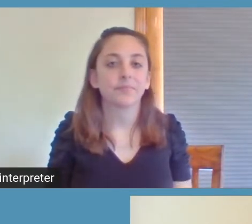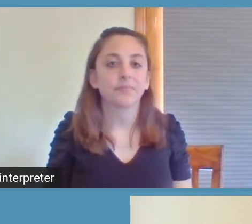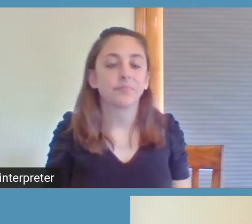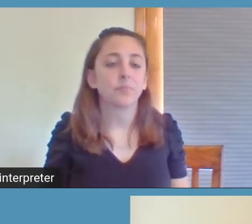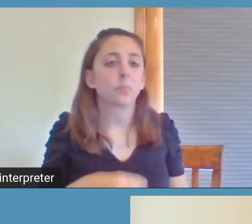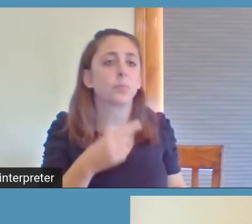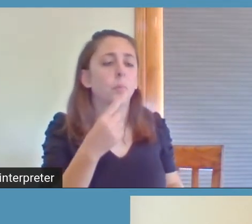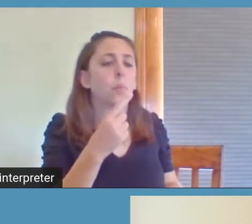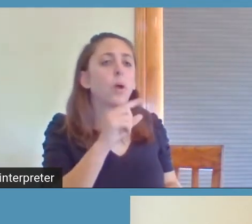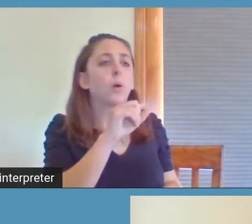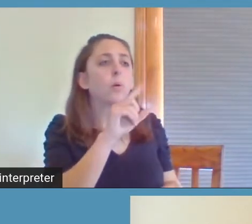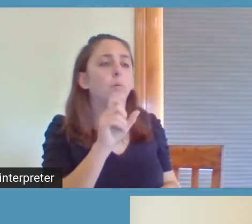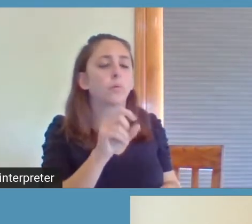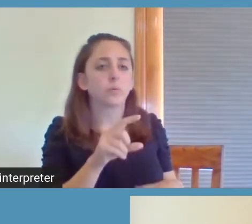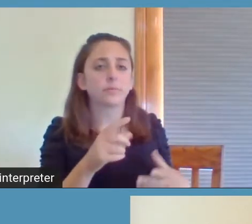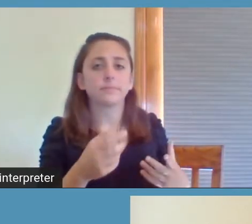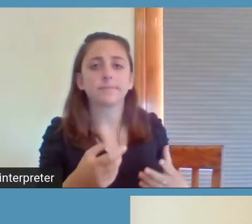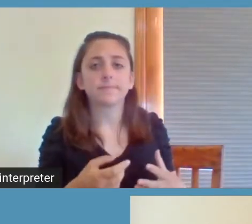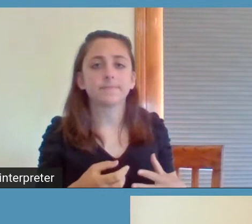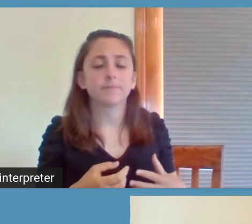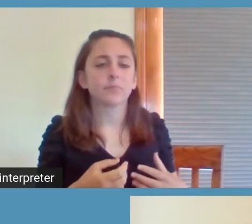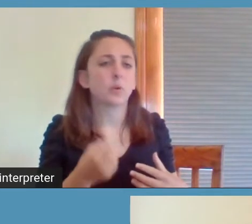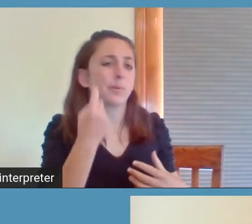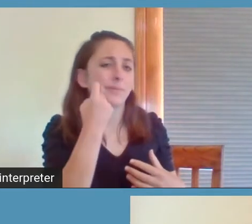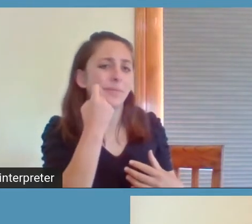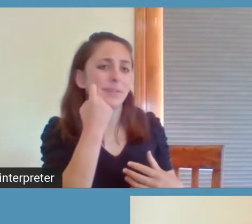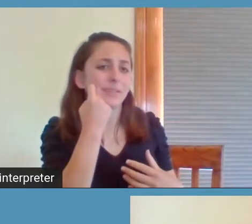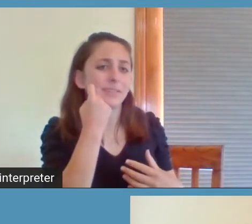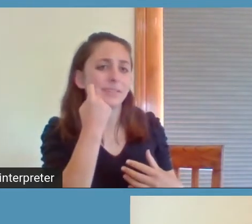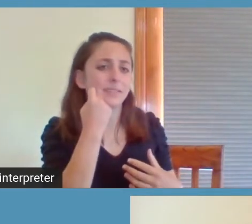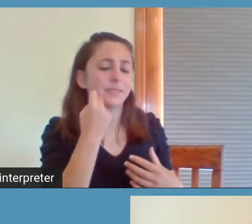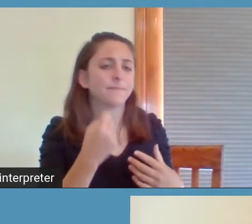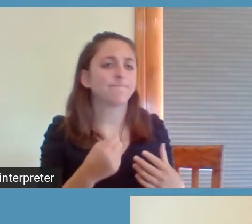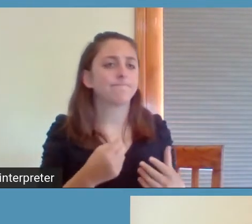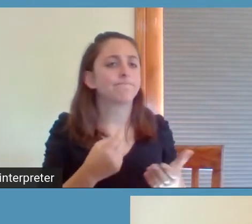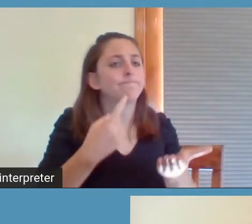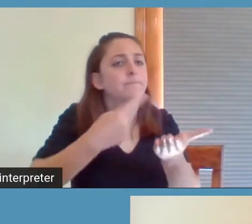that came pretty recently if you can just talk a little bit about the cost of the different